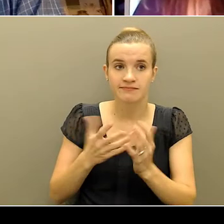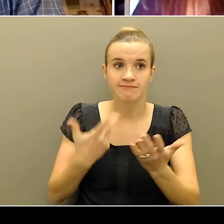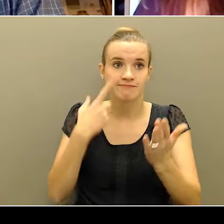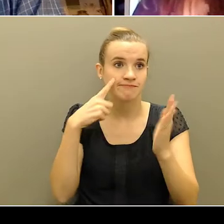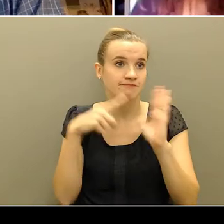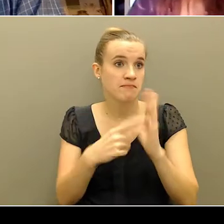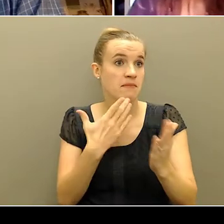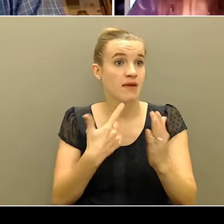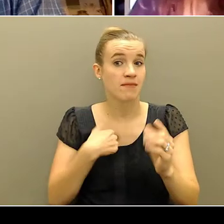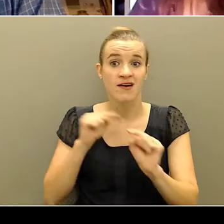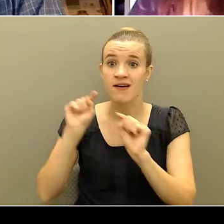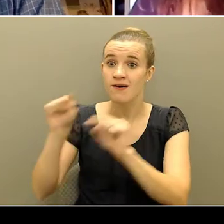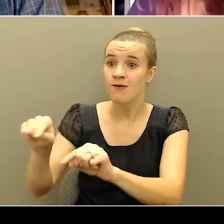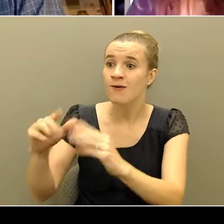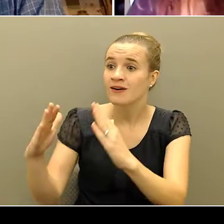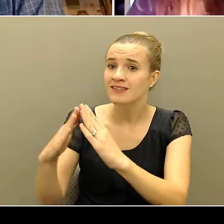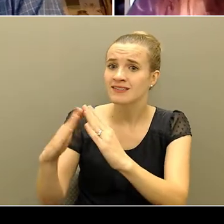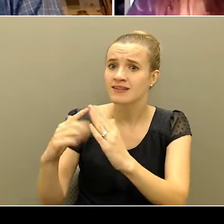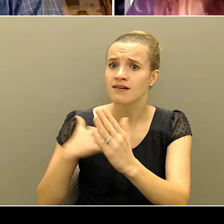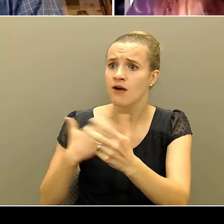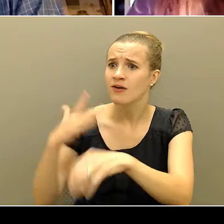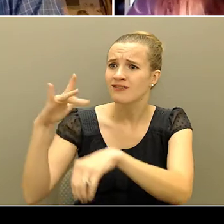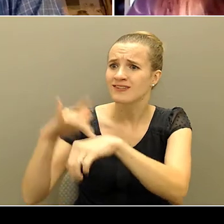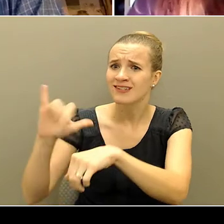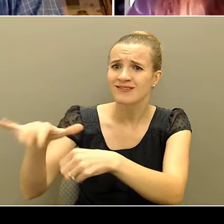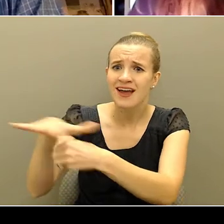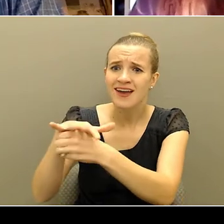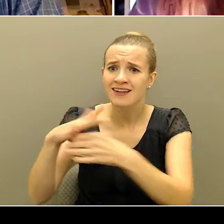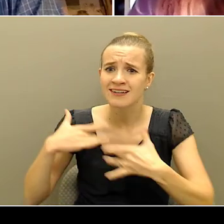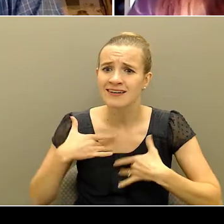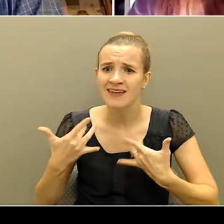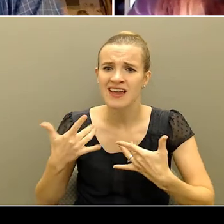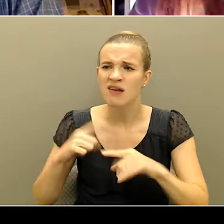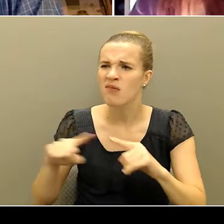really mad about it and, you know, just go back to my hotel and just, you know,